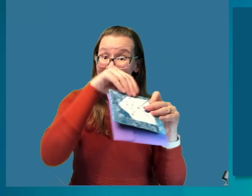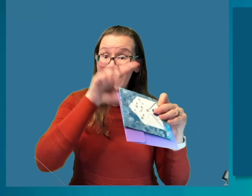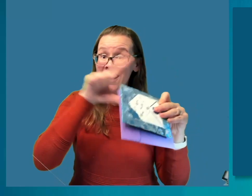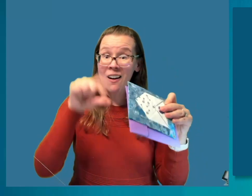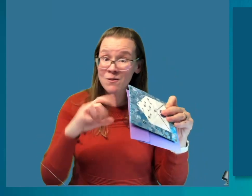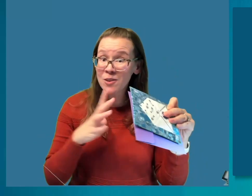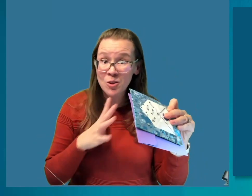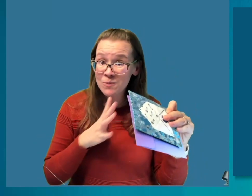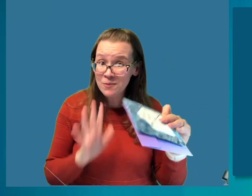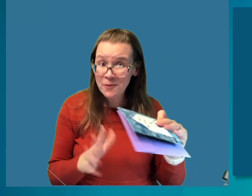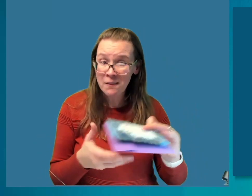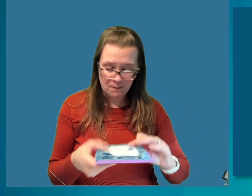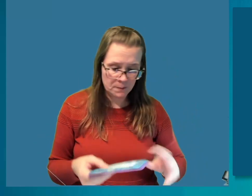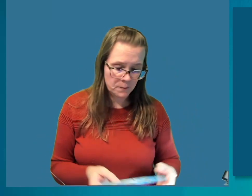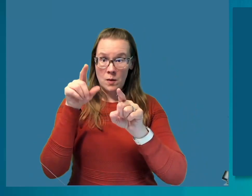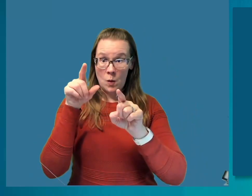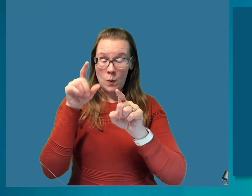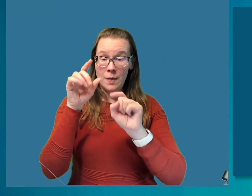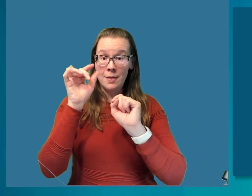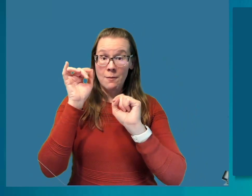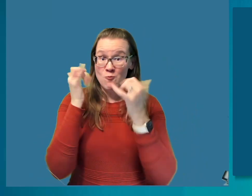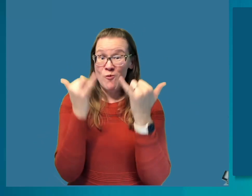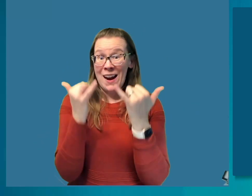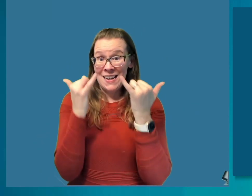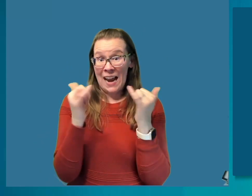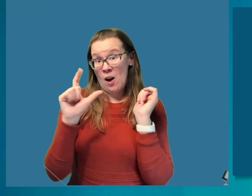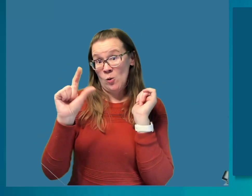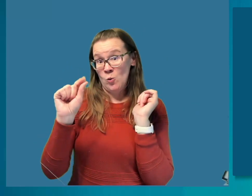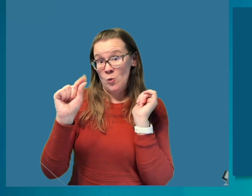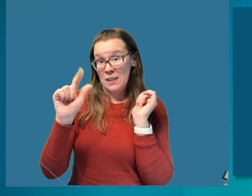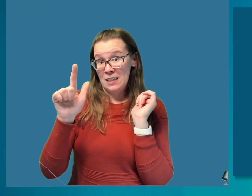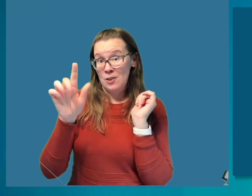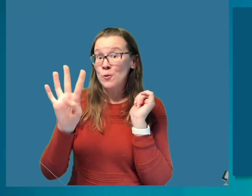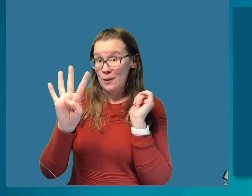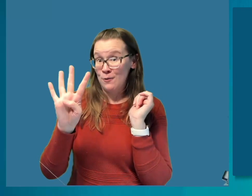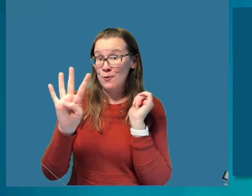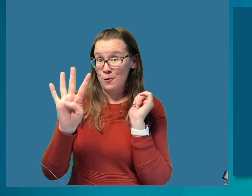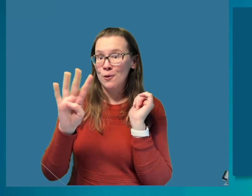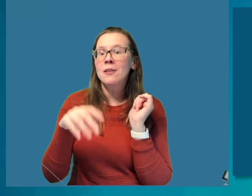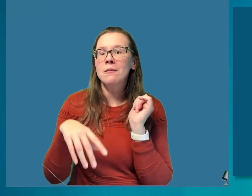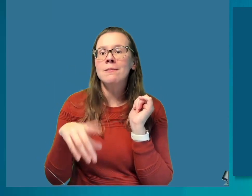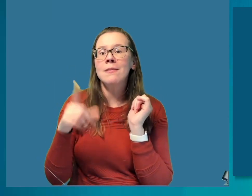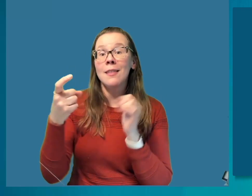quarter of an inch. So both inside the envelope, if you're using the greeting card version, or the